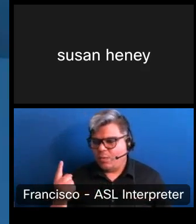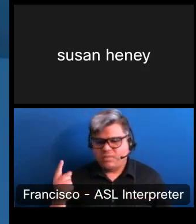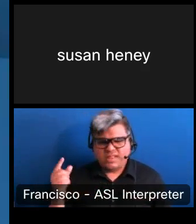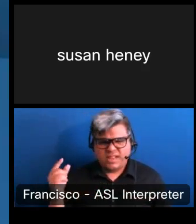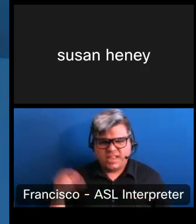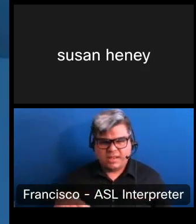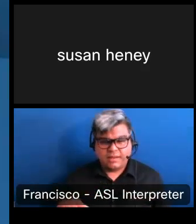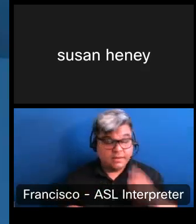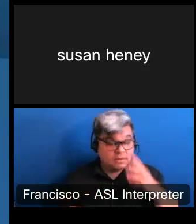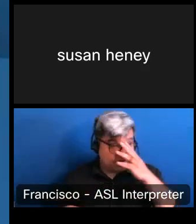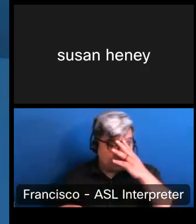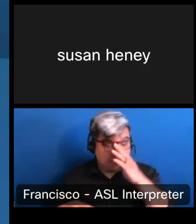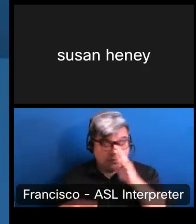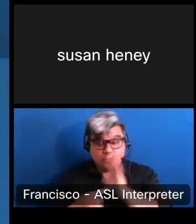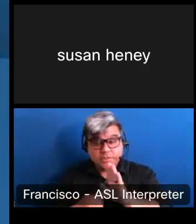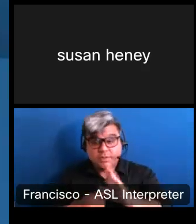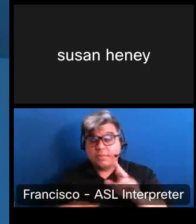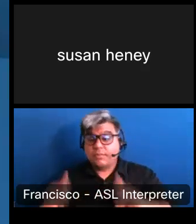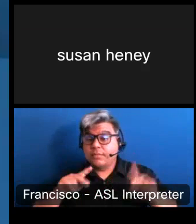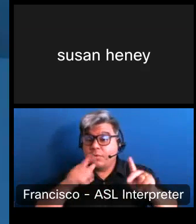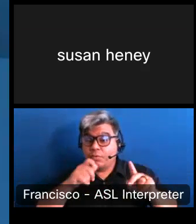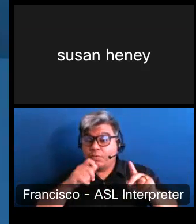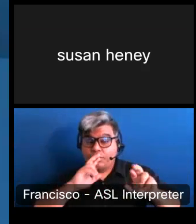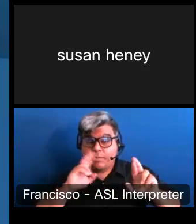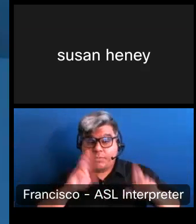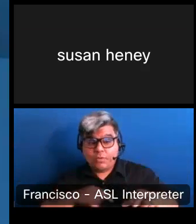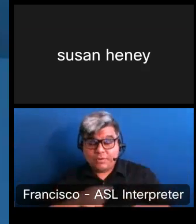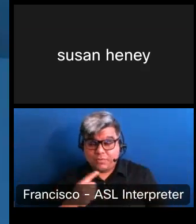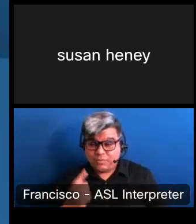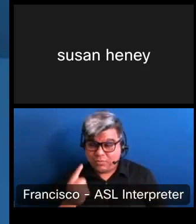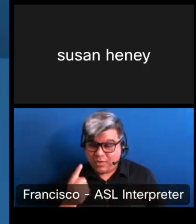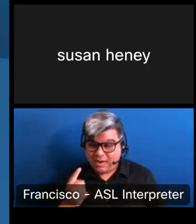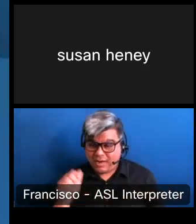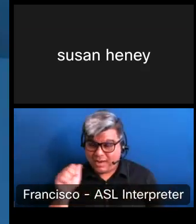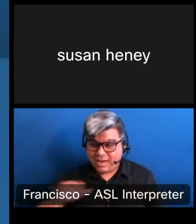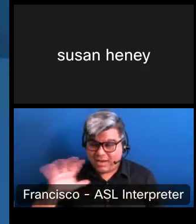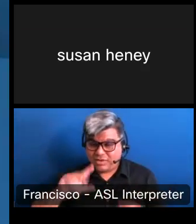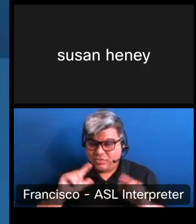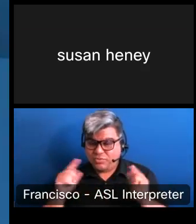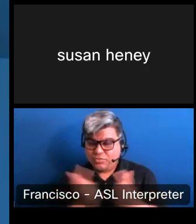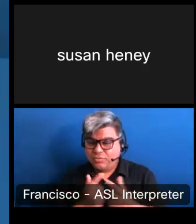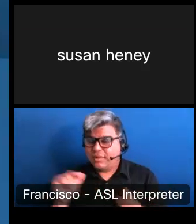respondents who reported a single detailed Asian group, such as Asian Indian, would be included